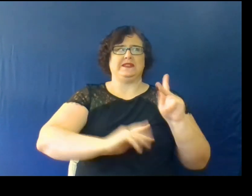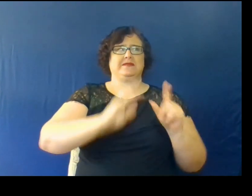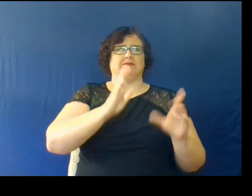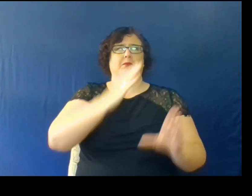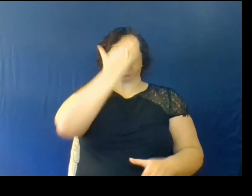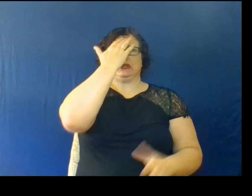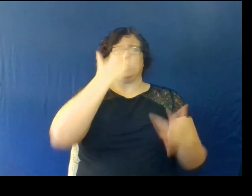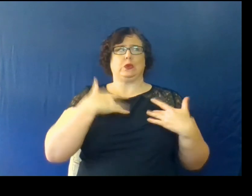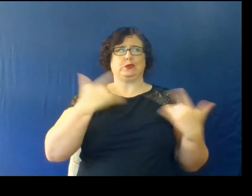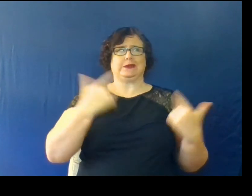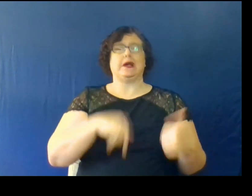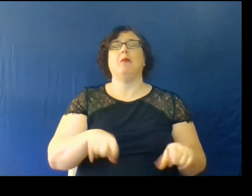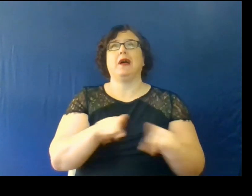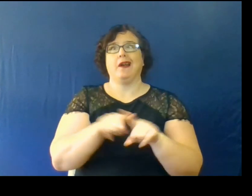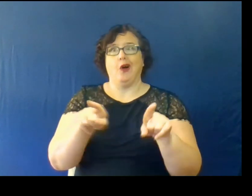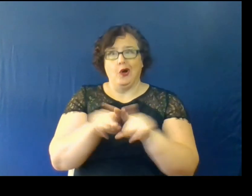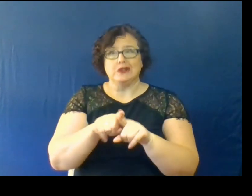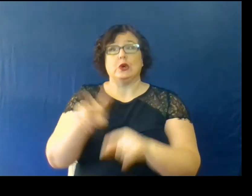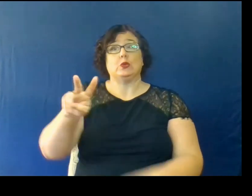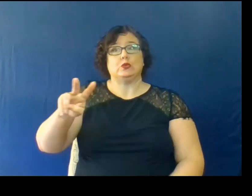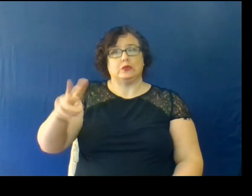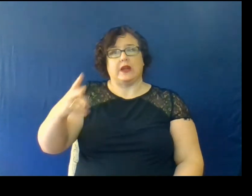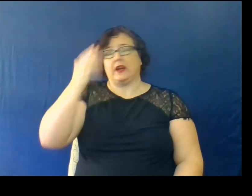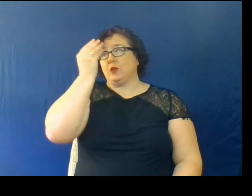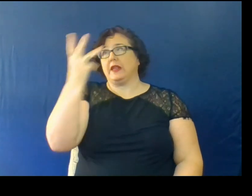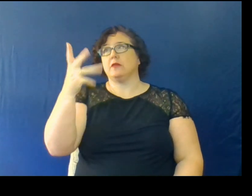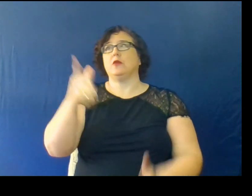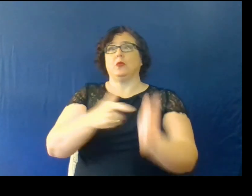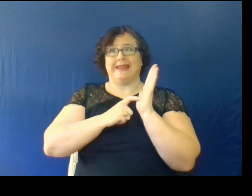it'll let them know exactly what they need to do legally and that's federal and state law so thank